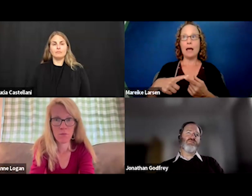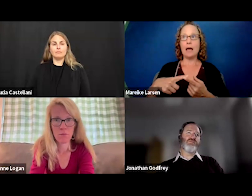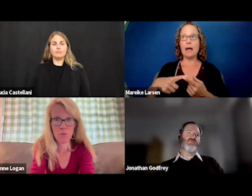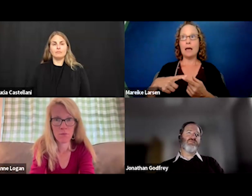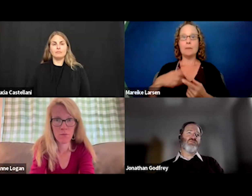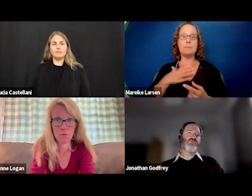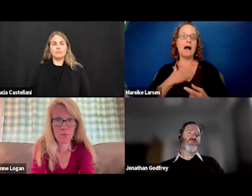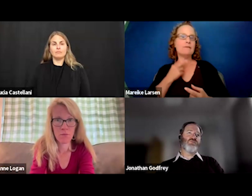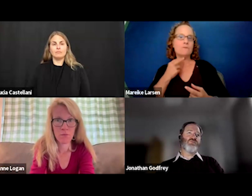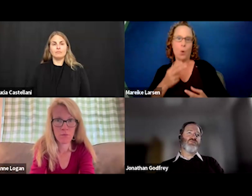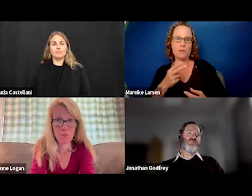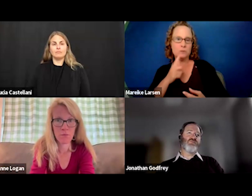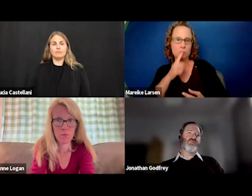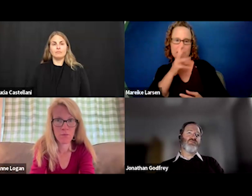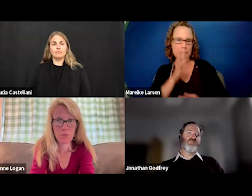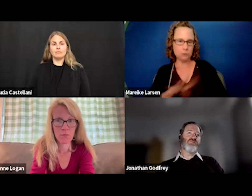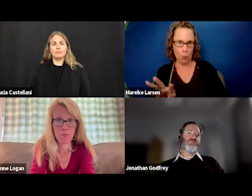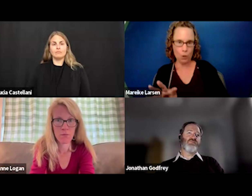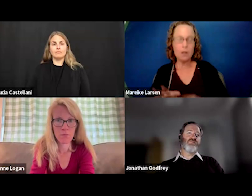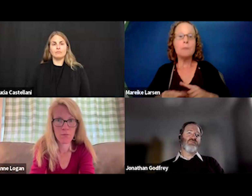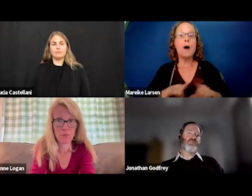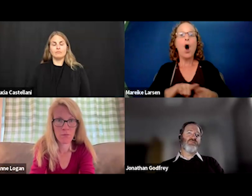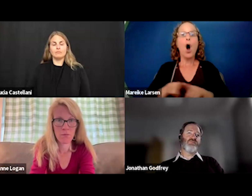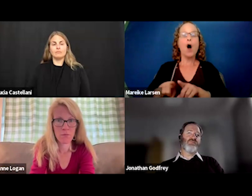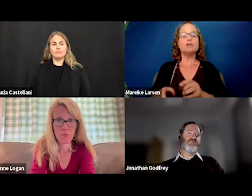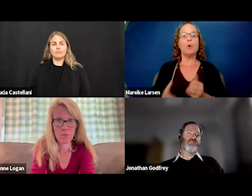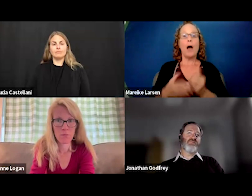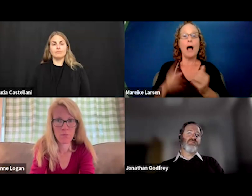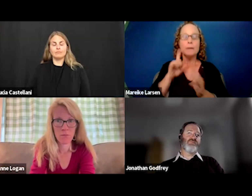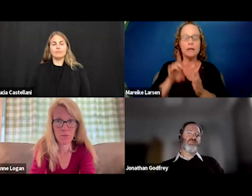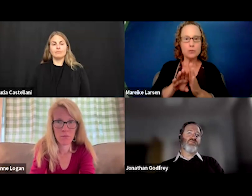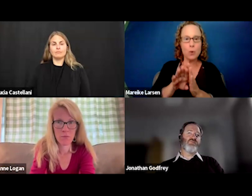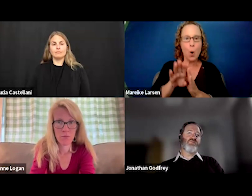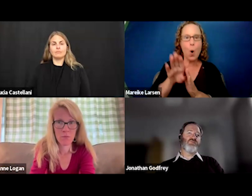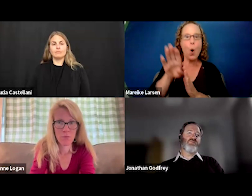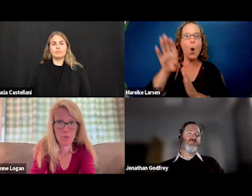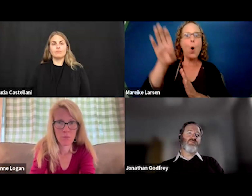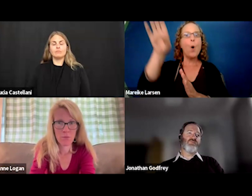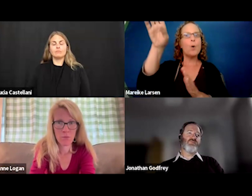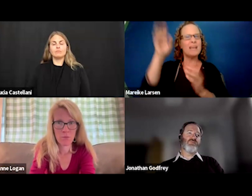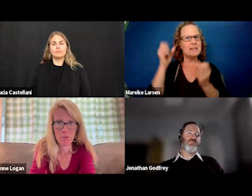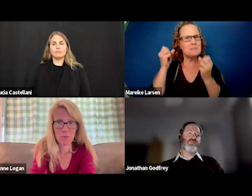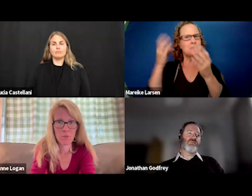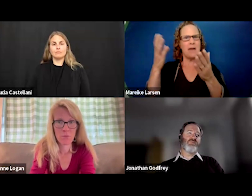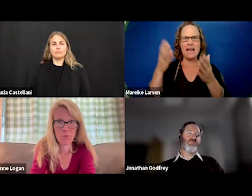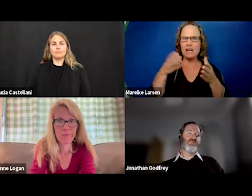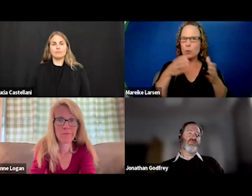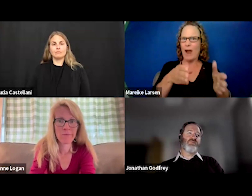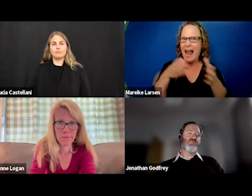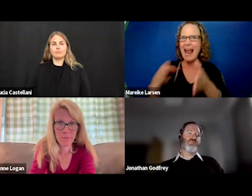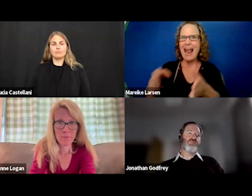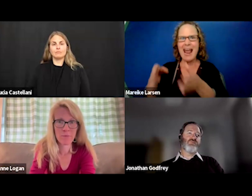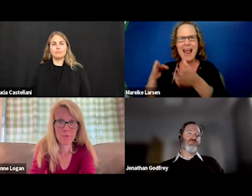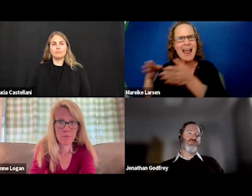but also helped me grow in the number of ways in which I was able to advocate for myself.